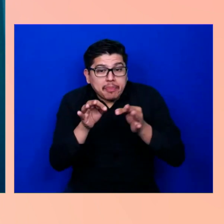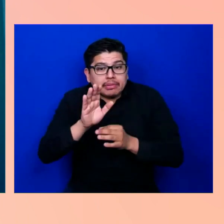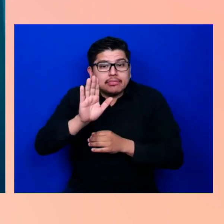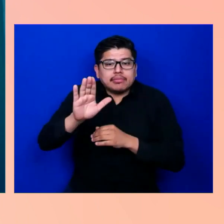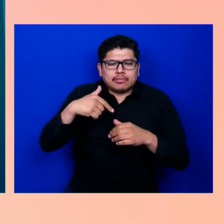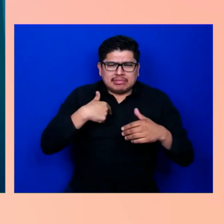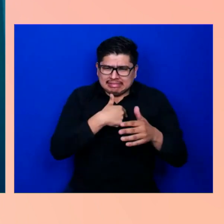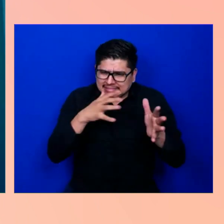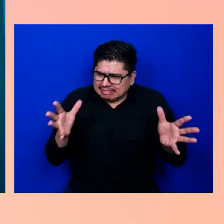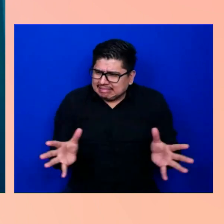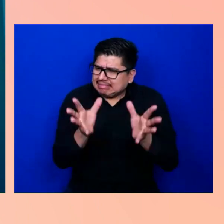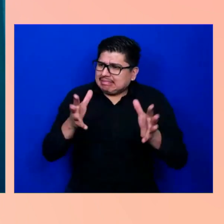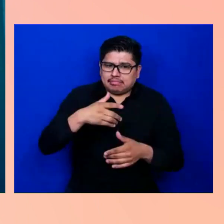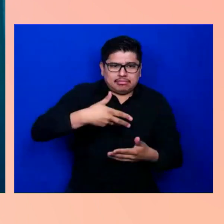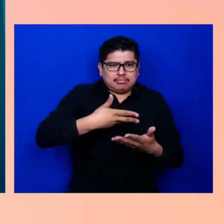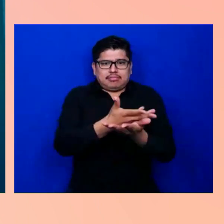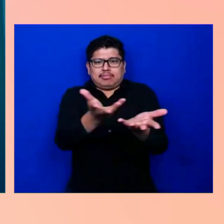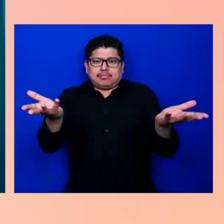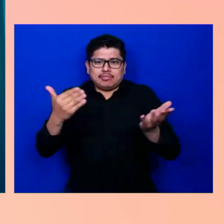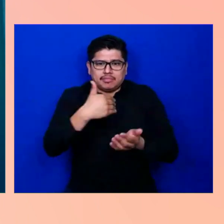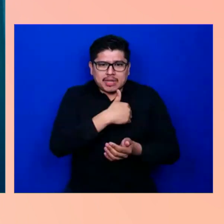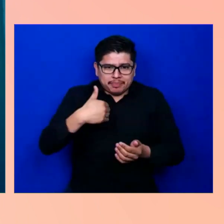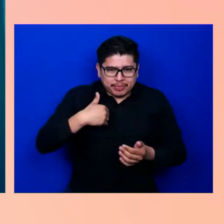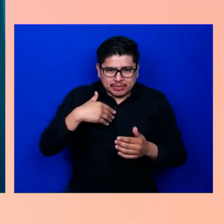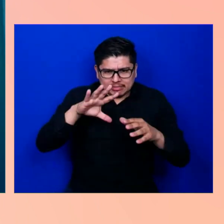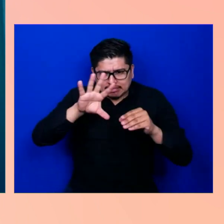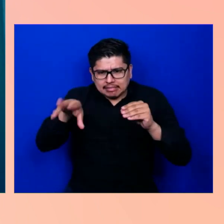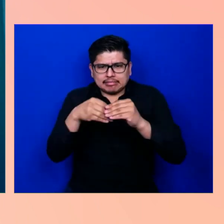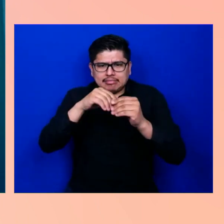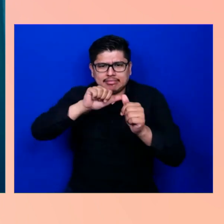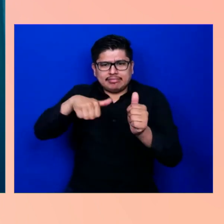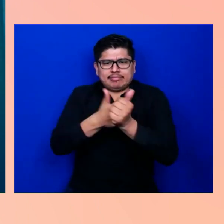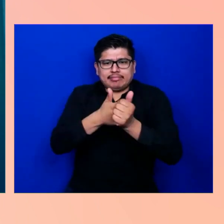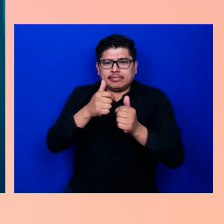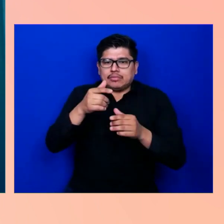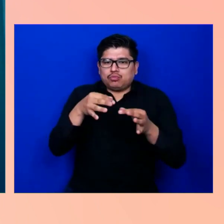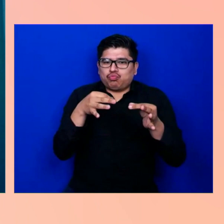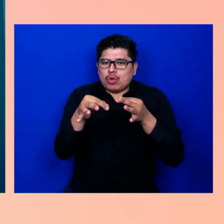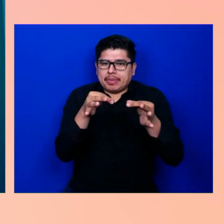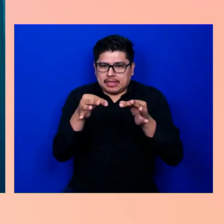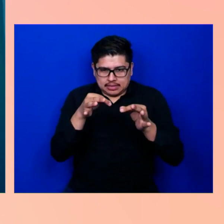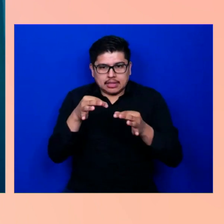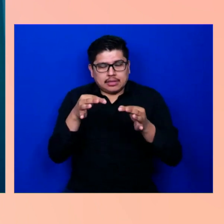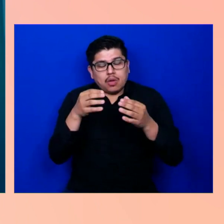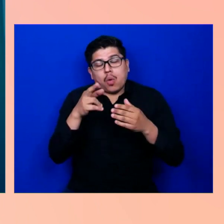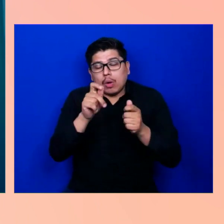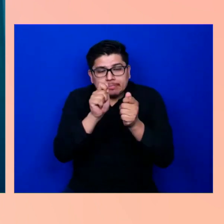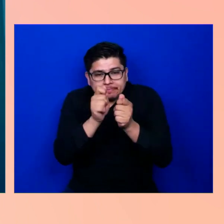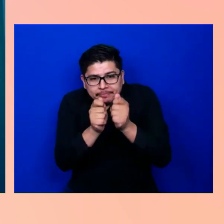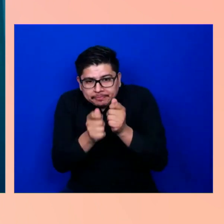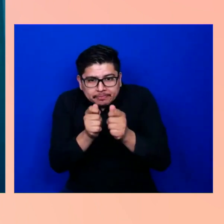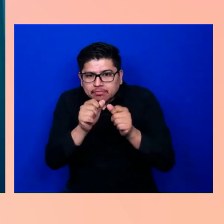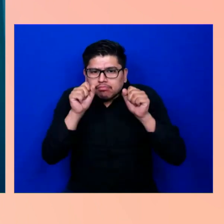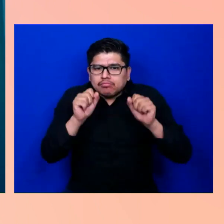to add alternative text descriptions or to edit already automatically generated descriptions